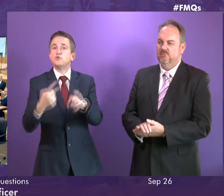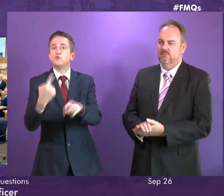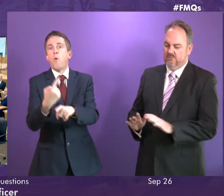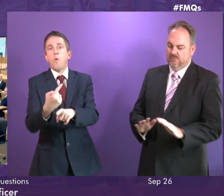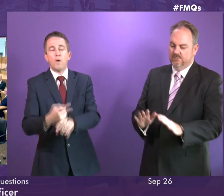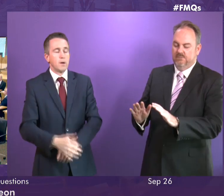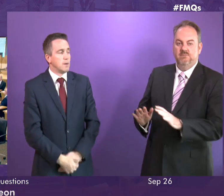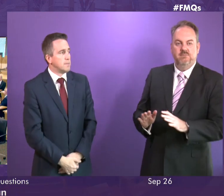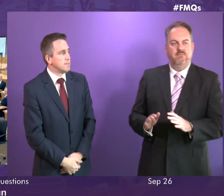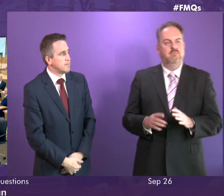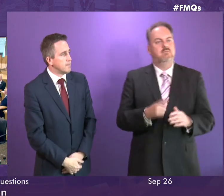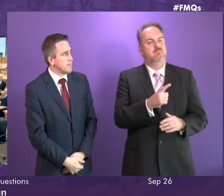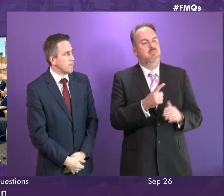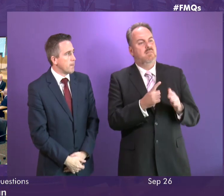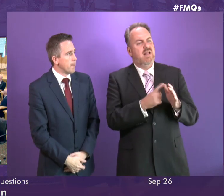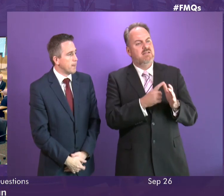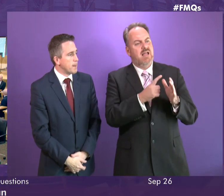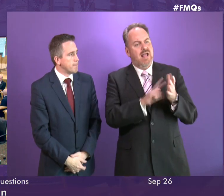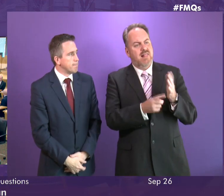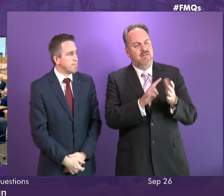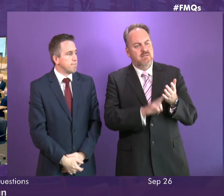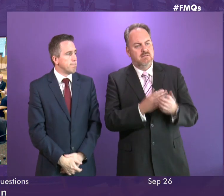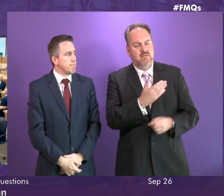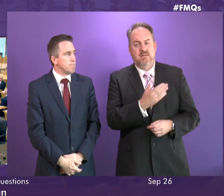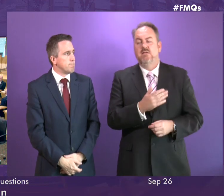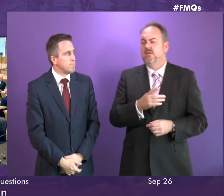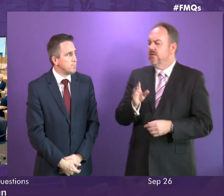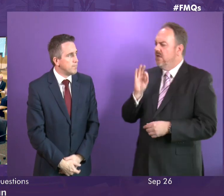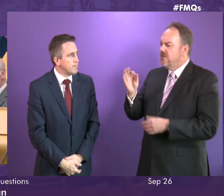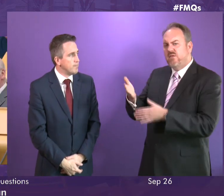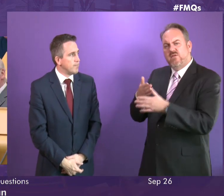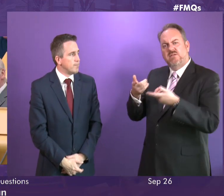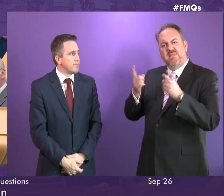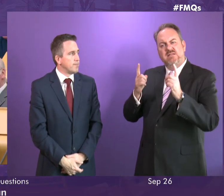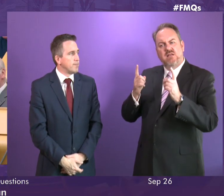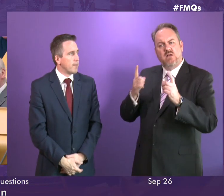Dr Alasdair Allan (Na h-Eileanan an Iar) (SNP): Does the First Minister have any analysis